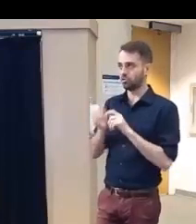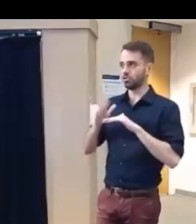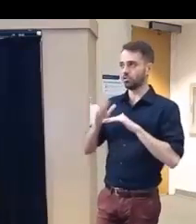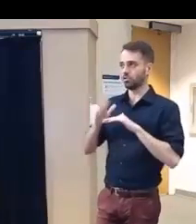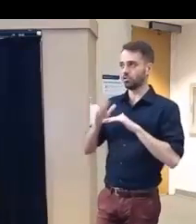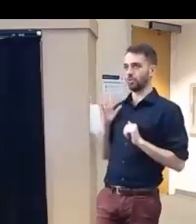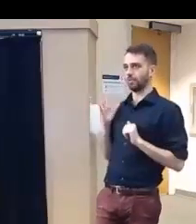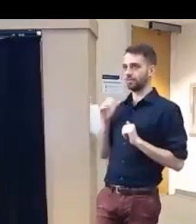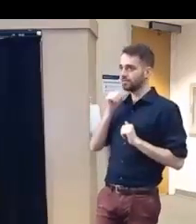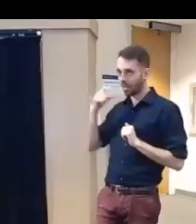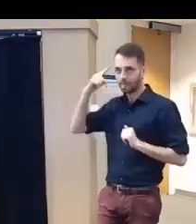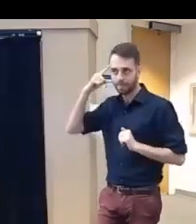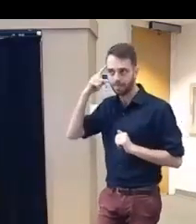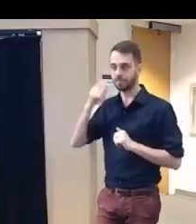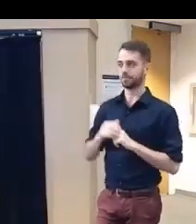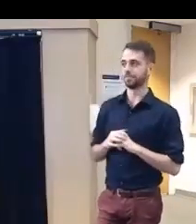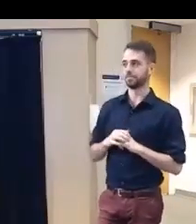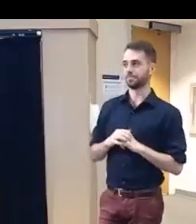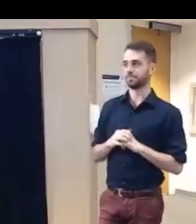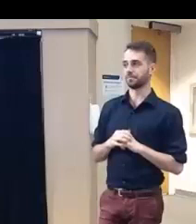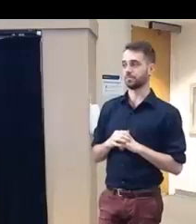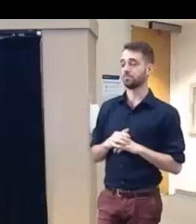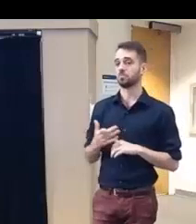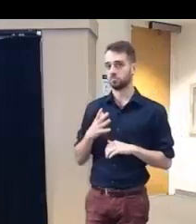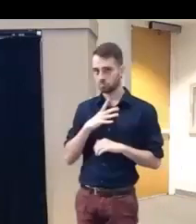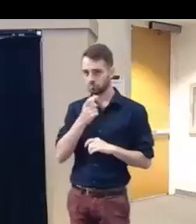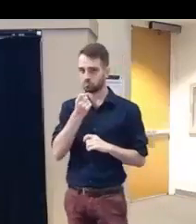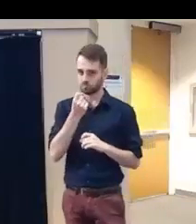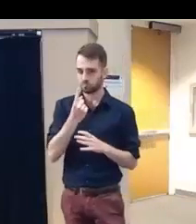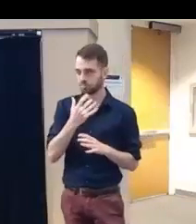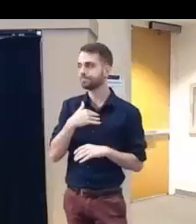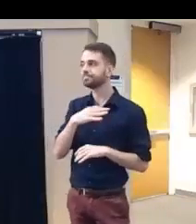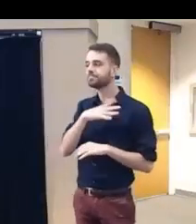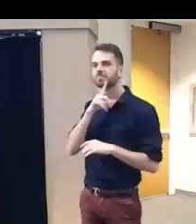thank you so I'll turn to my panel and invite a very spontaneous but also Innovative response